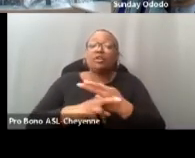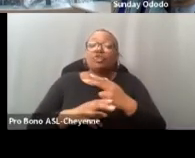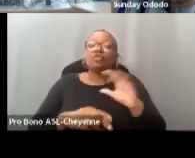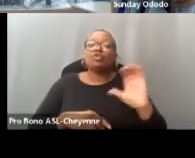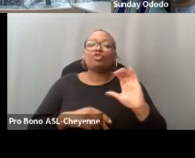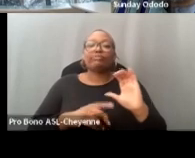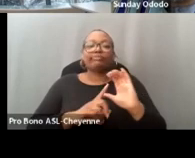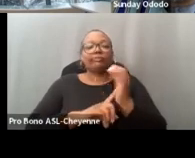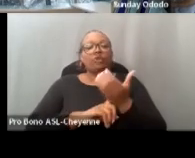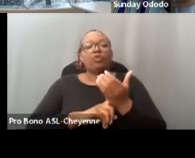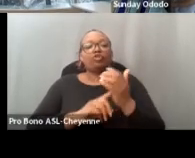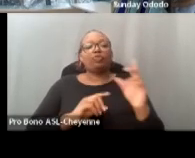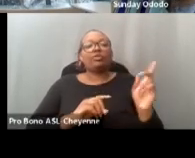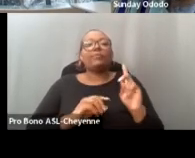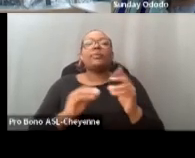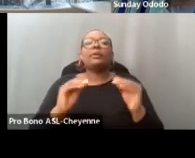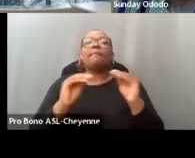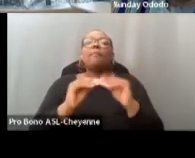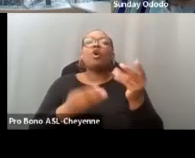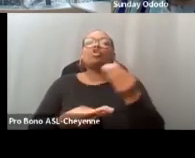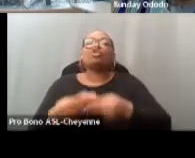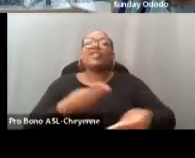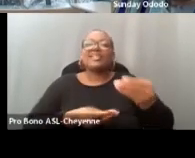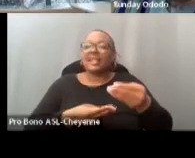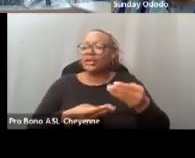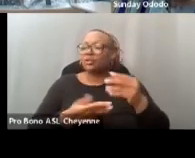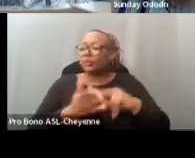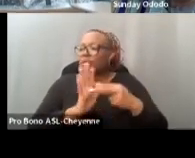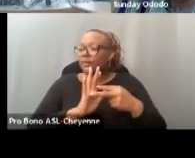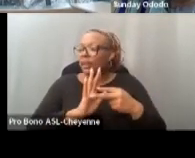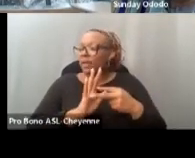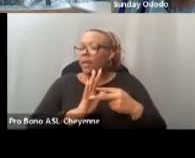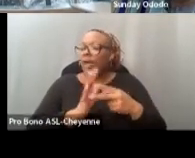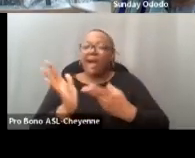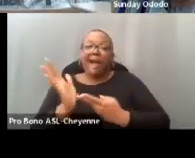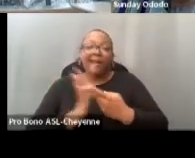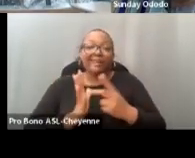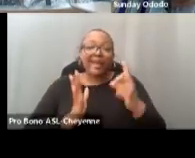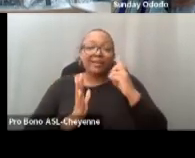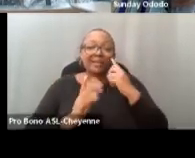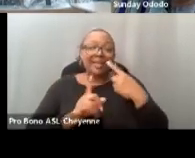in a more transactional way, which I honestly don't think would be possible